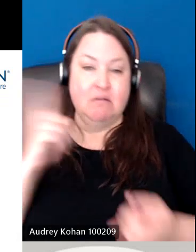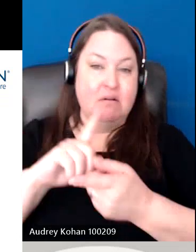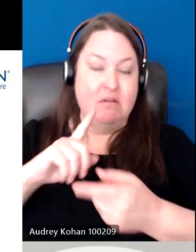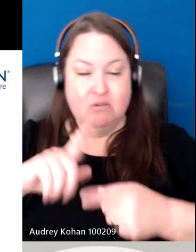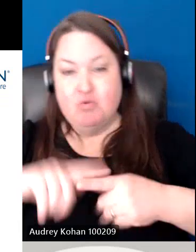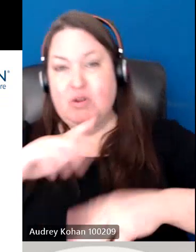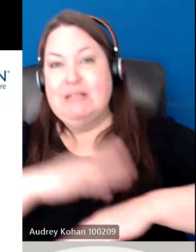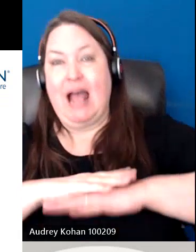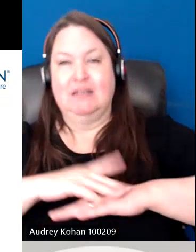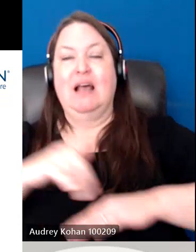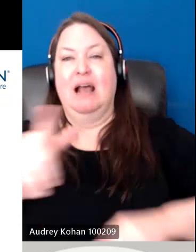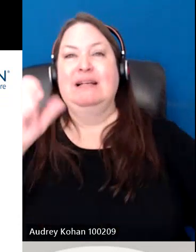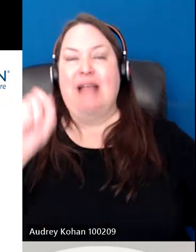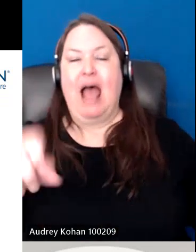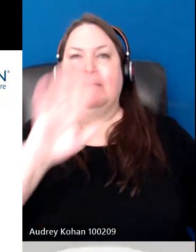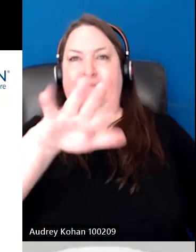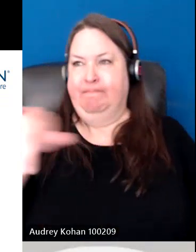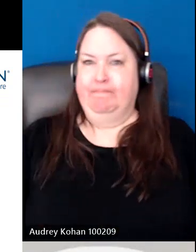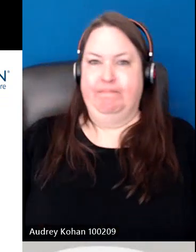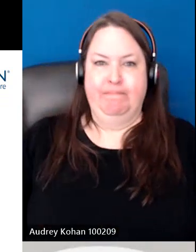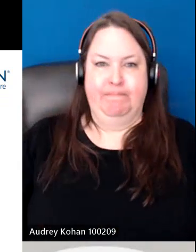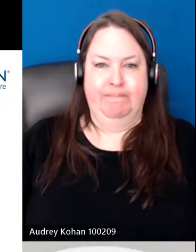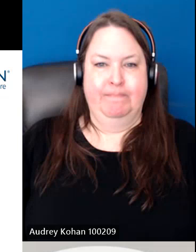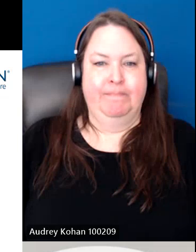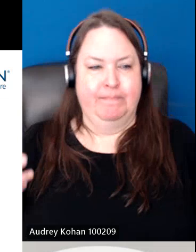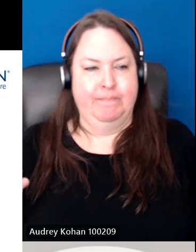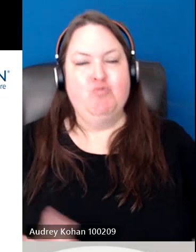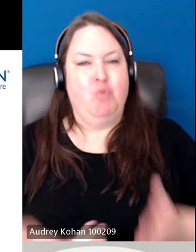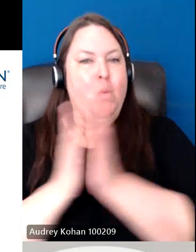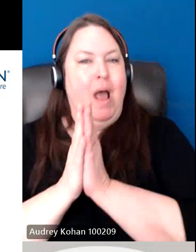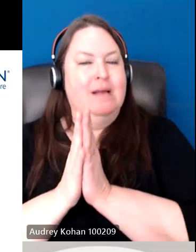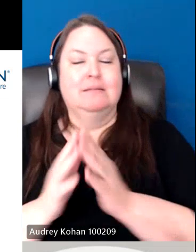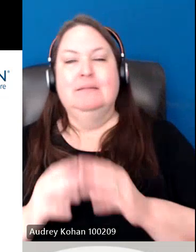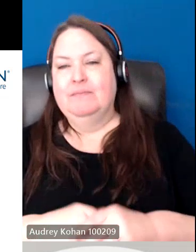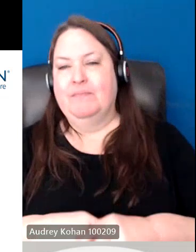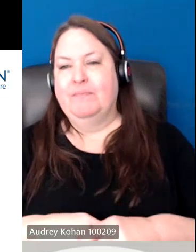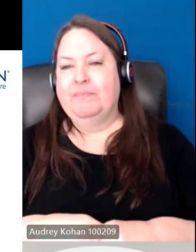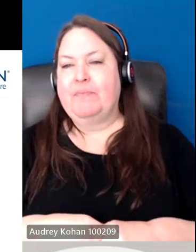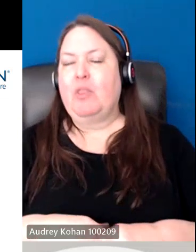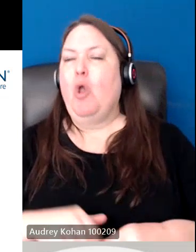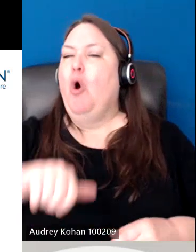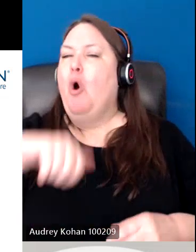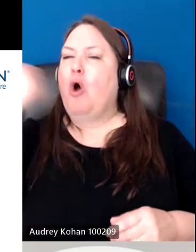they can actually request what their needs are um and then one other thing that I've been seeing a